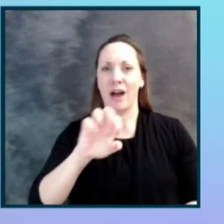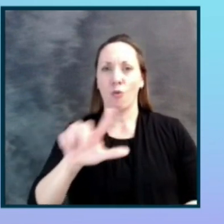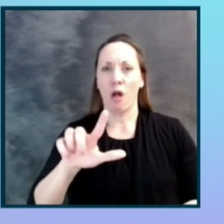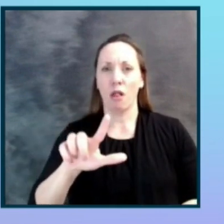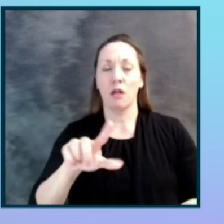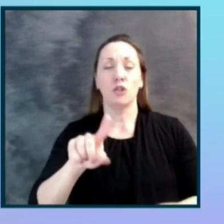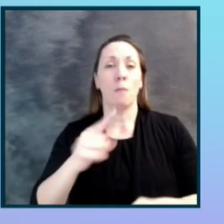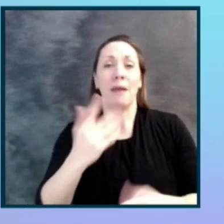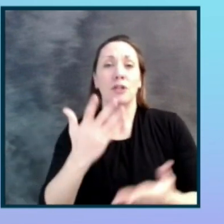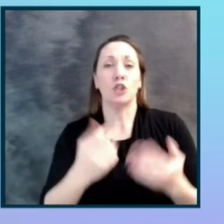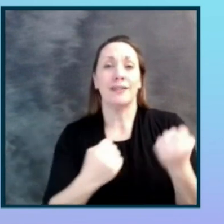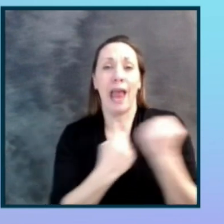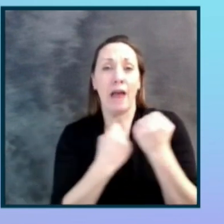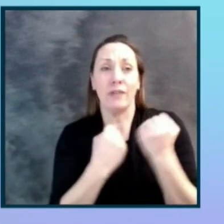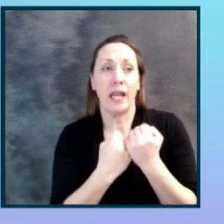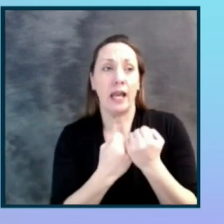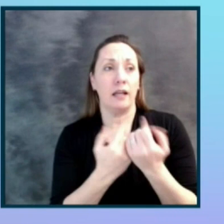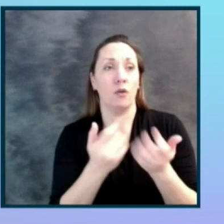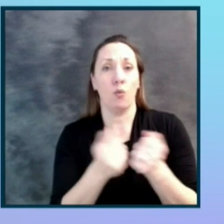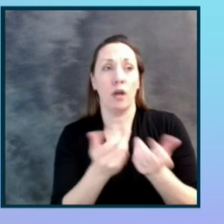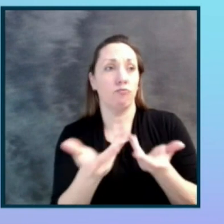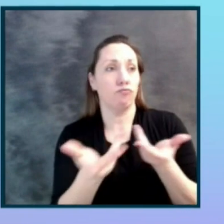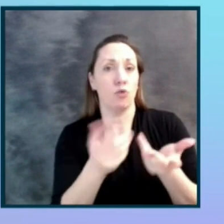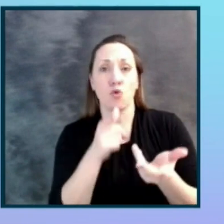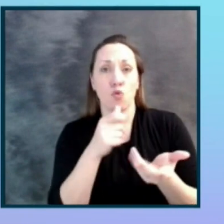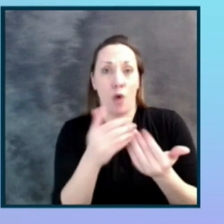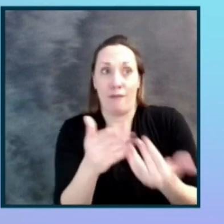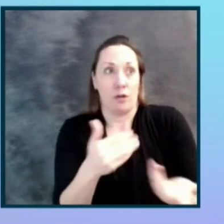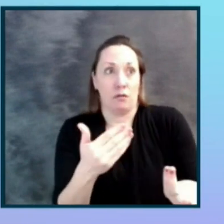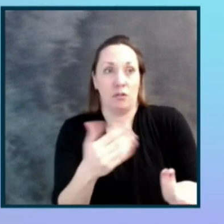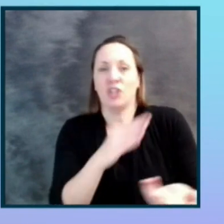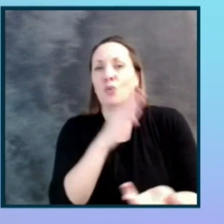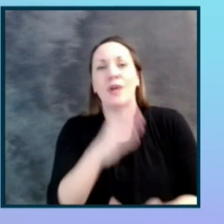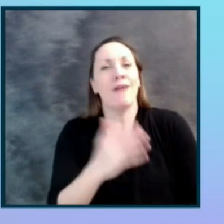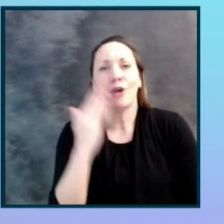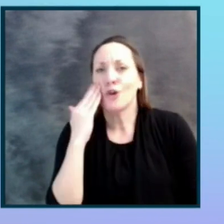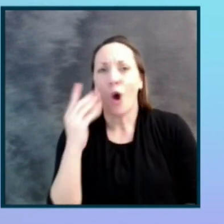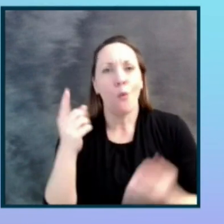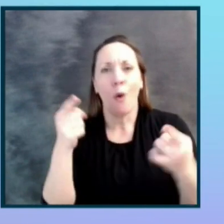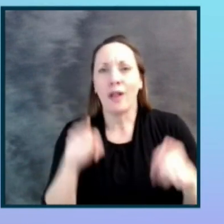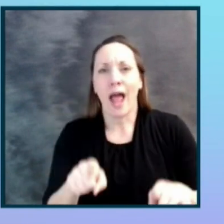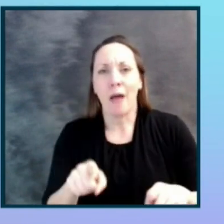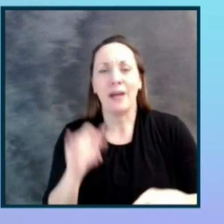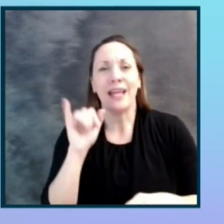you won't believe what it can turn into. If have that vision, show people the vision,